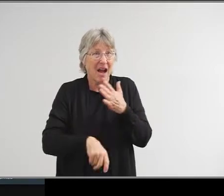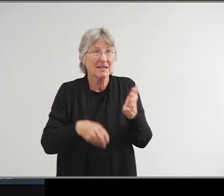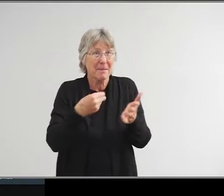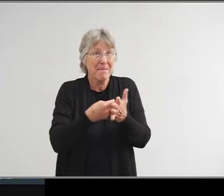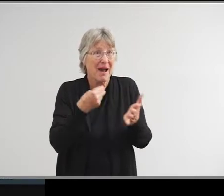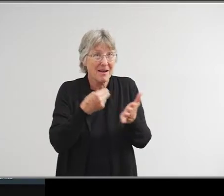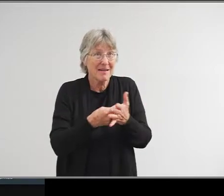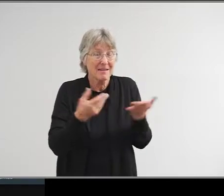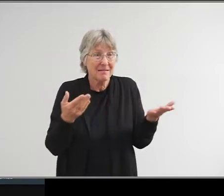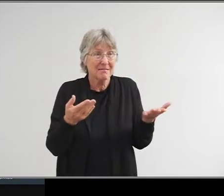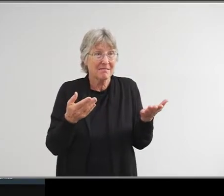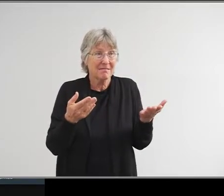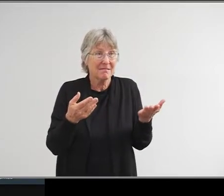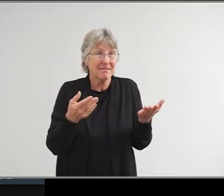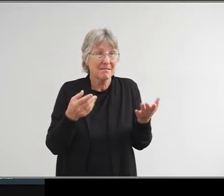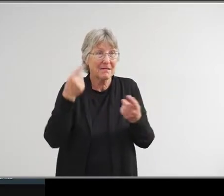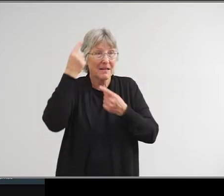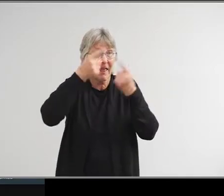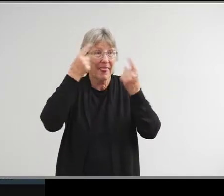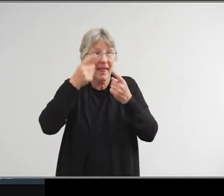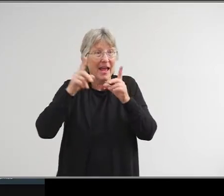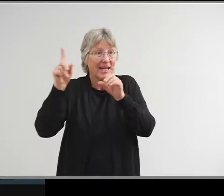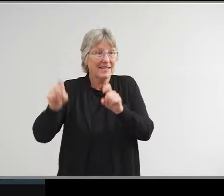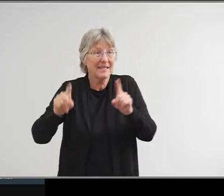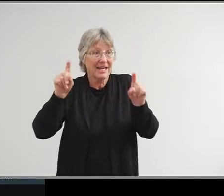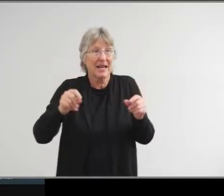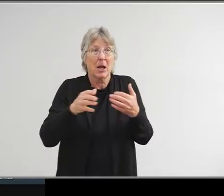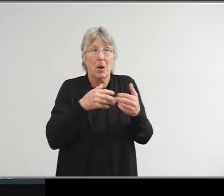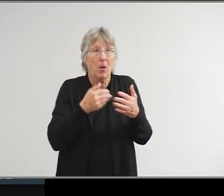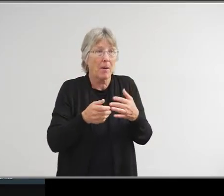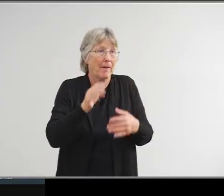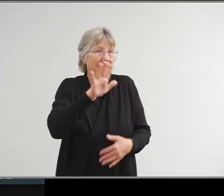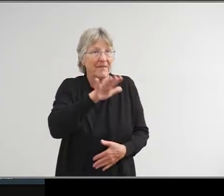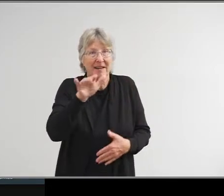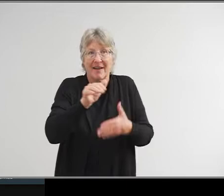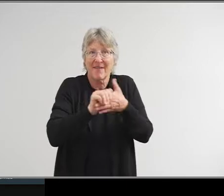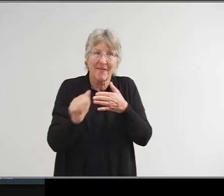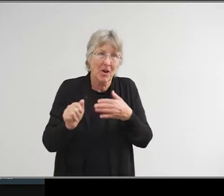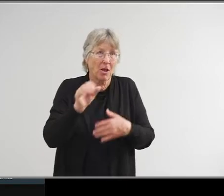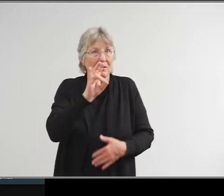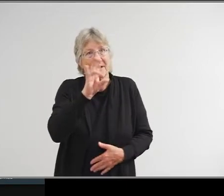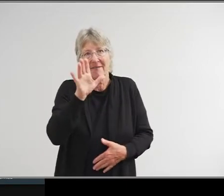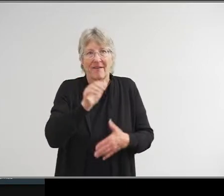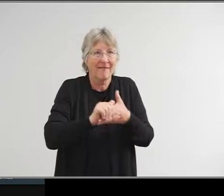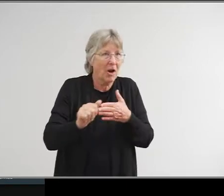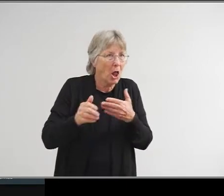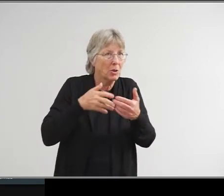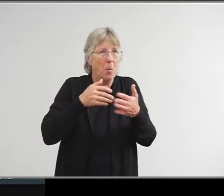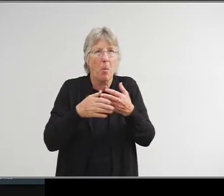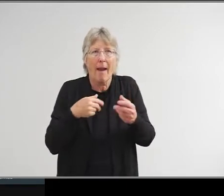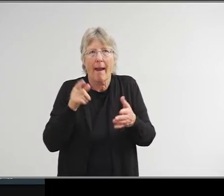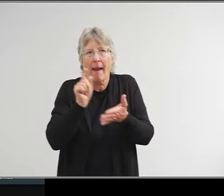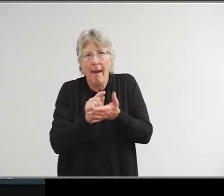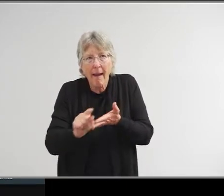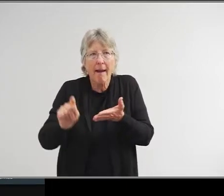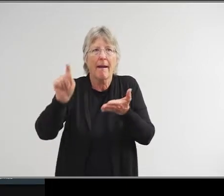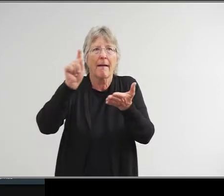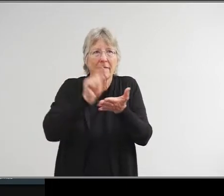So imagine testing that, whatever it is $55 or $75 every week, thousands of individuals, right?